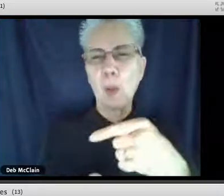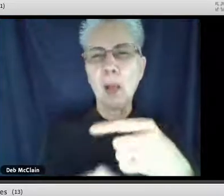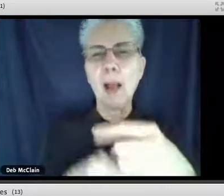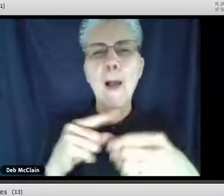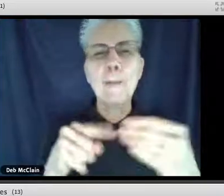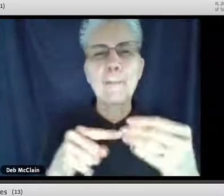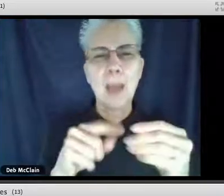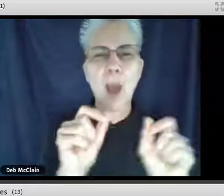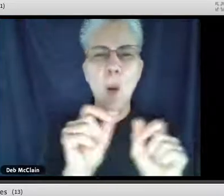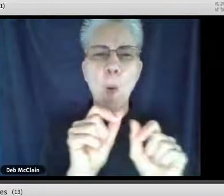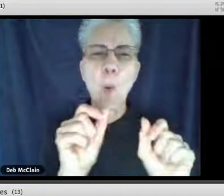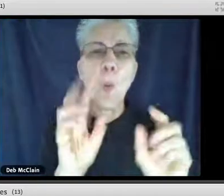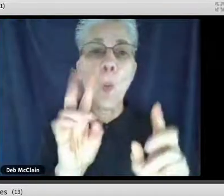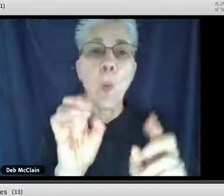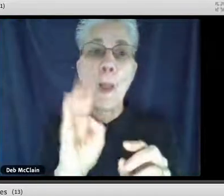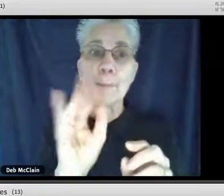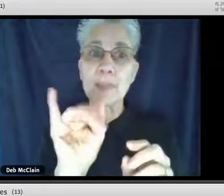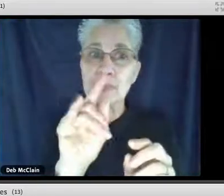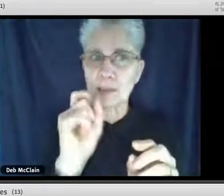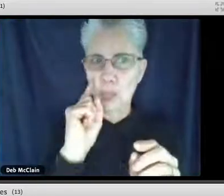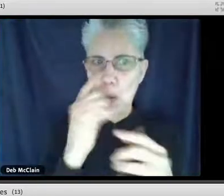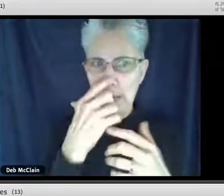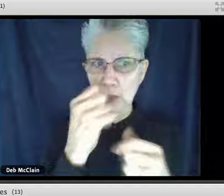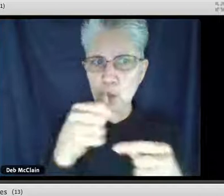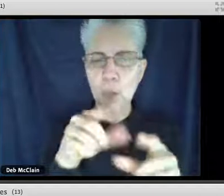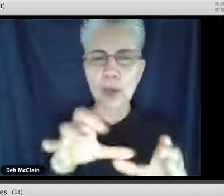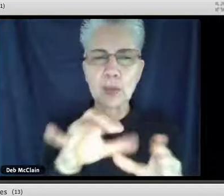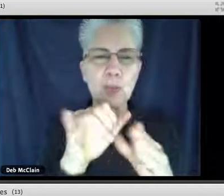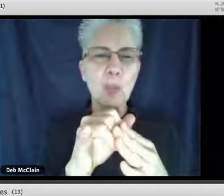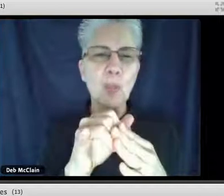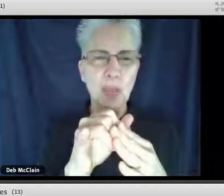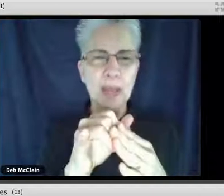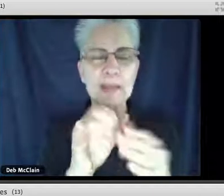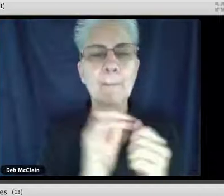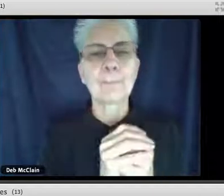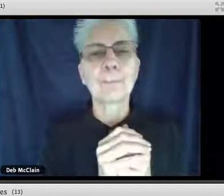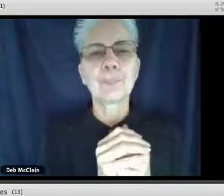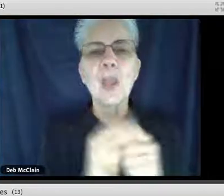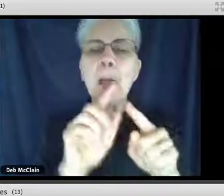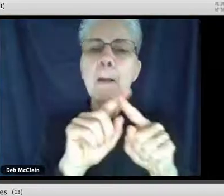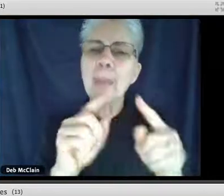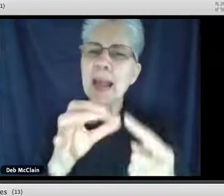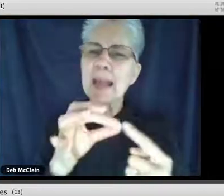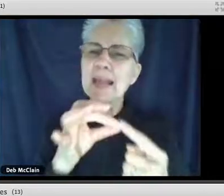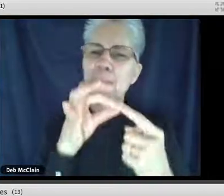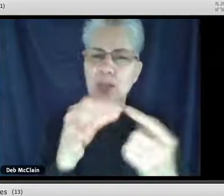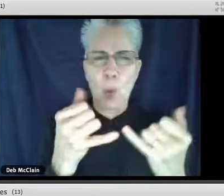that I thought were interesting. As we do this, I'm going to kind of pull a couple things out, but especially right now with COVID,